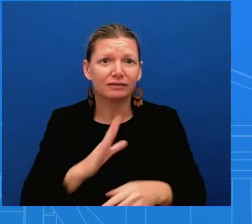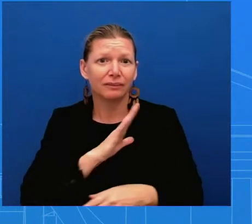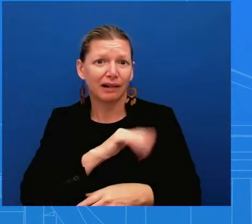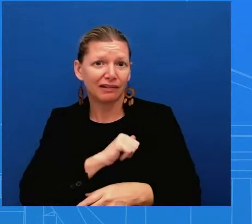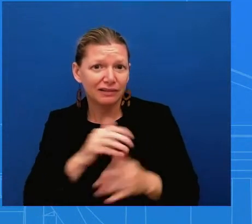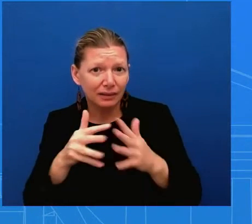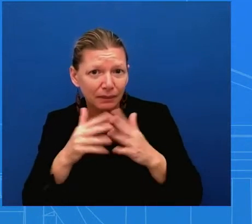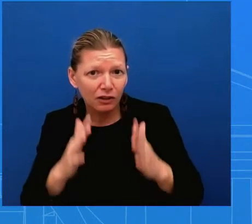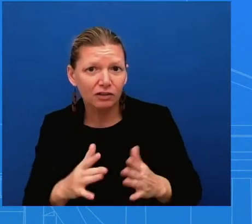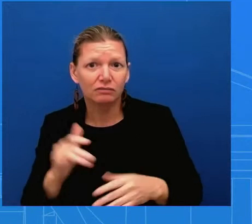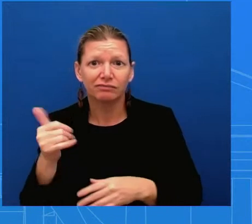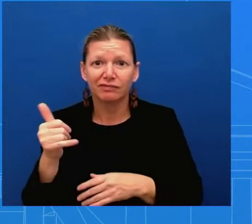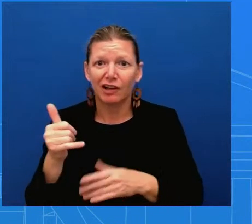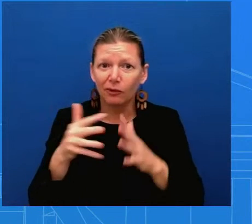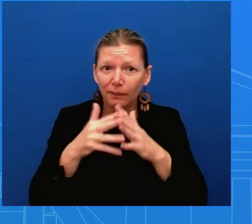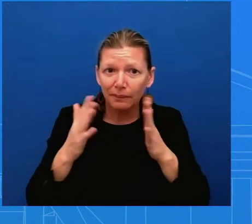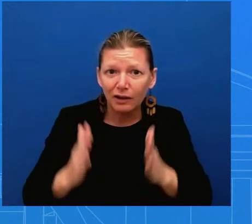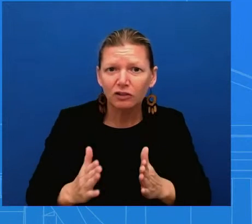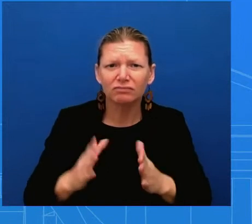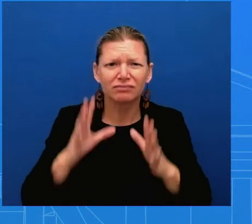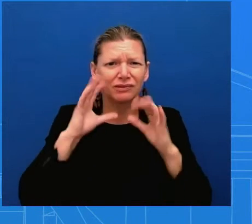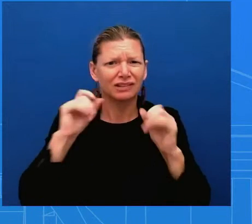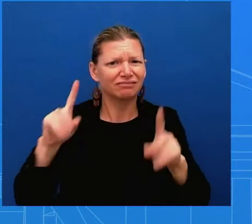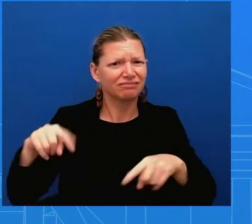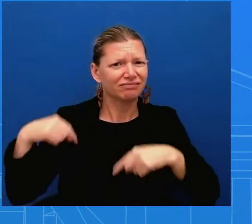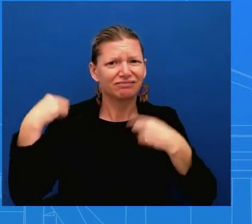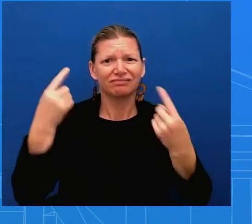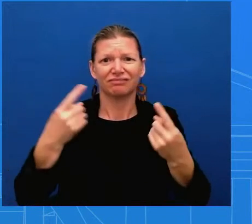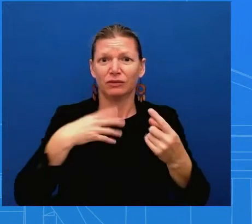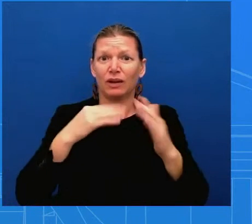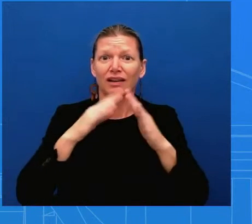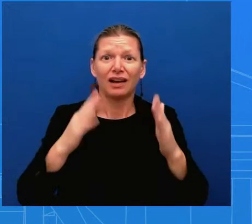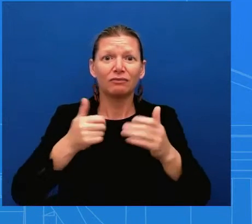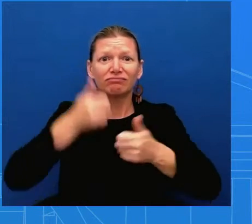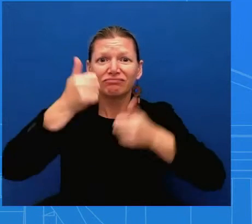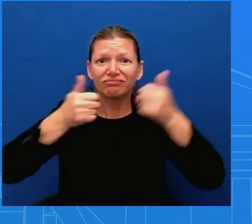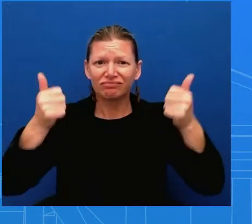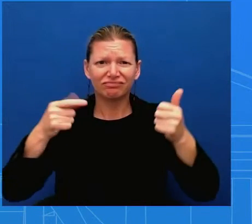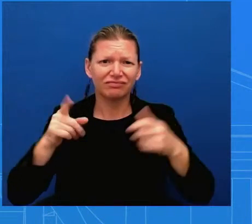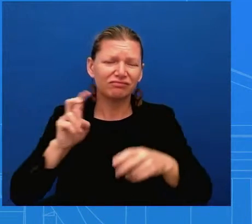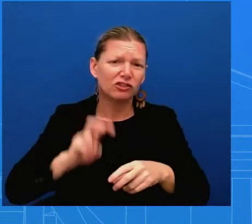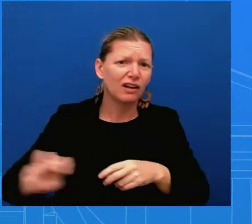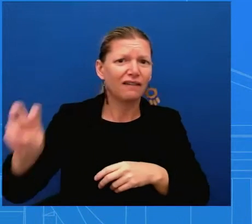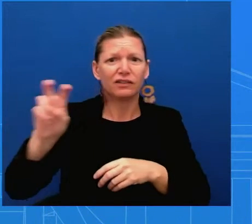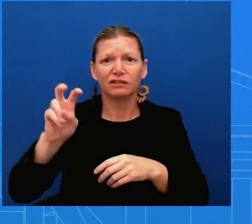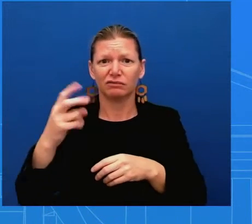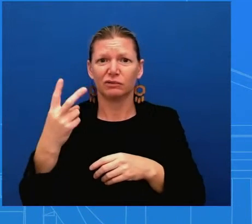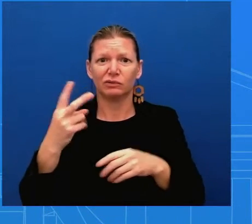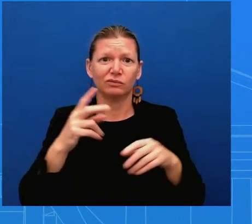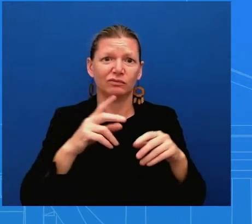They've traveled to -- to states across the country to have those very important conversations.